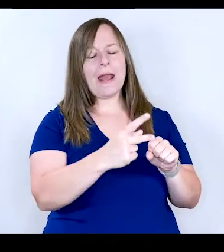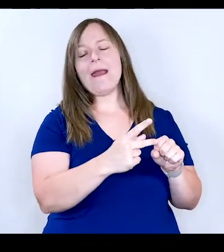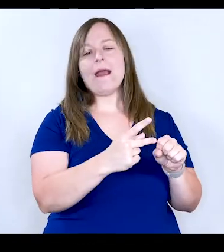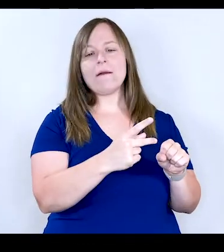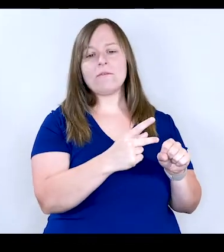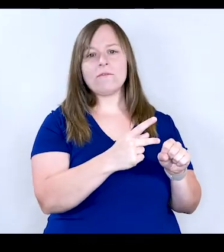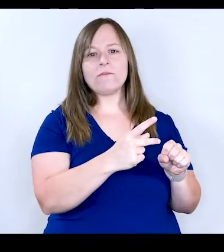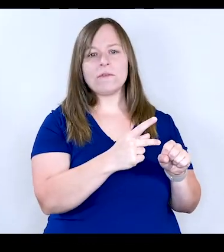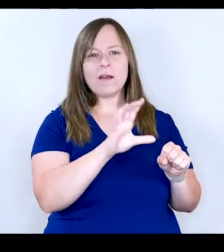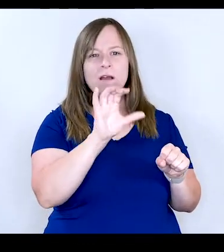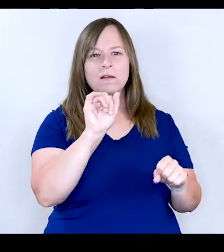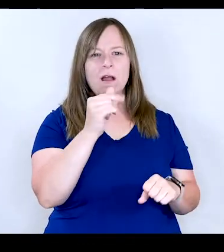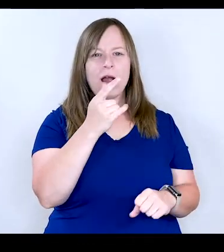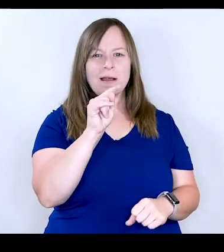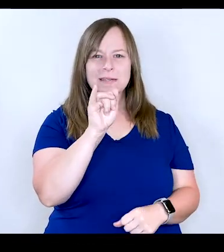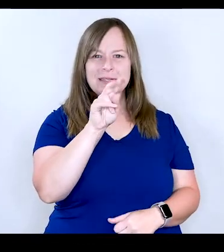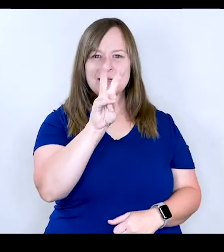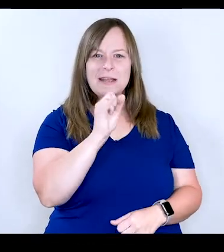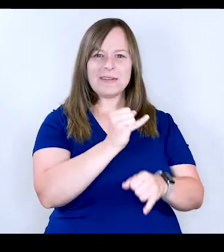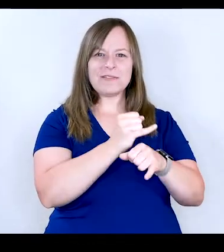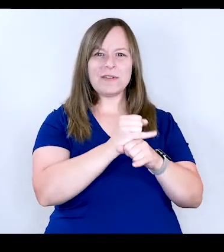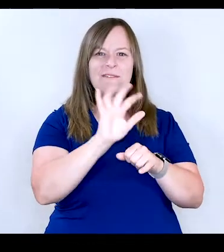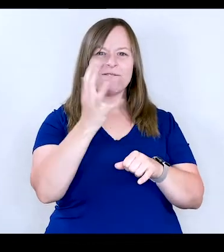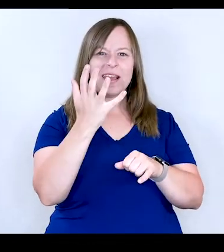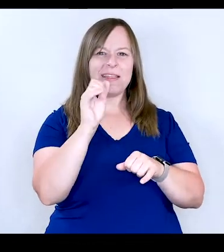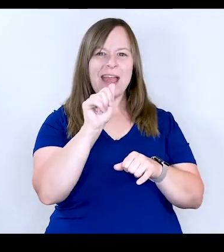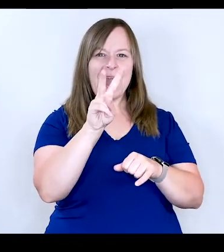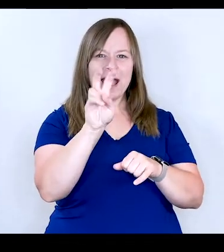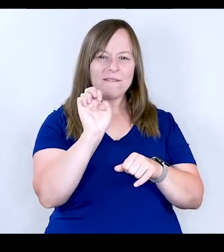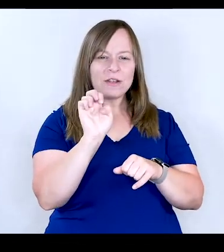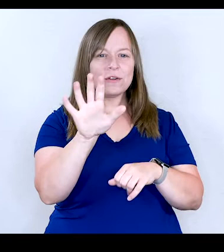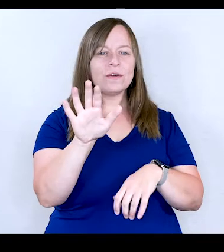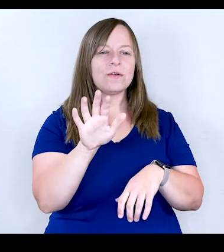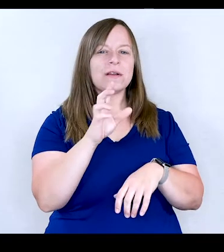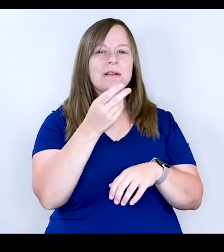Cognitive Institute on 5th Avenue with Dr. Brown to